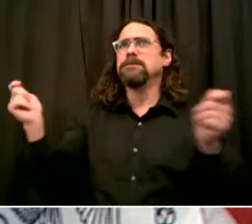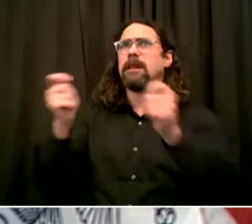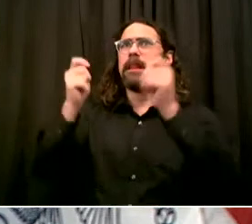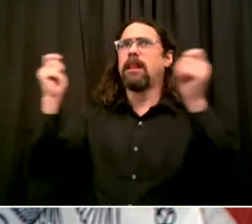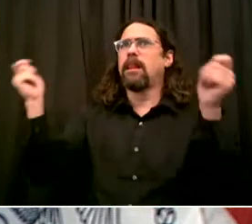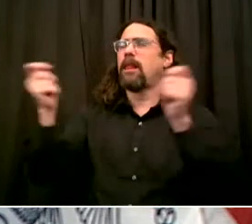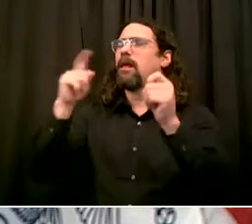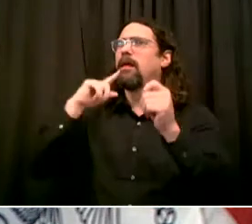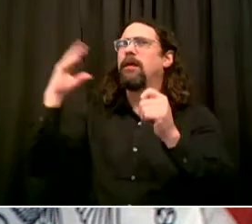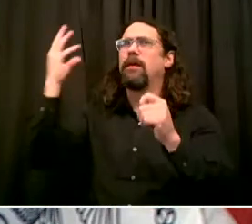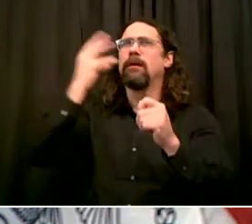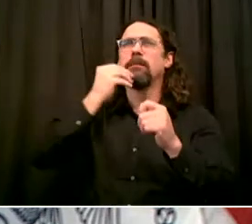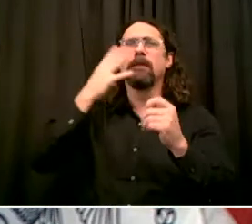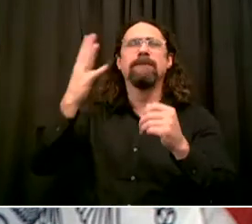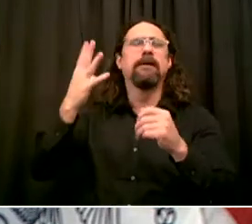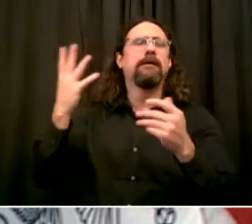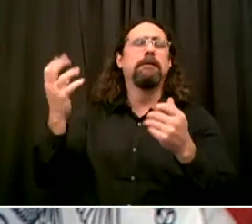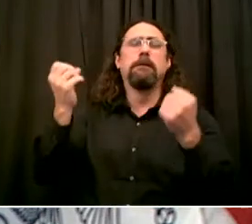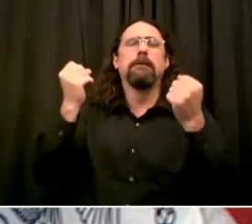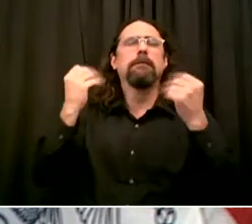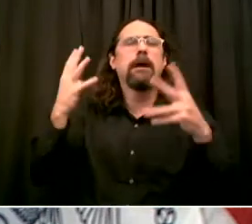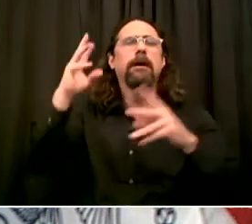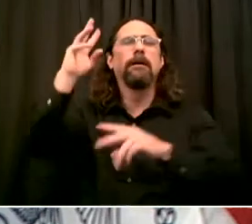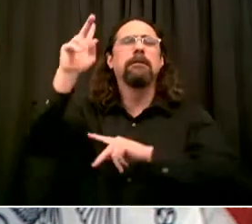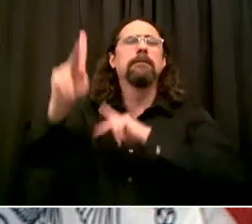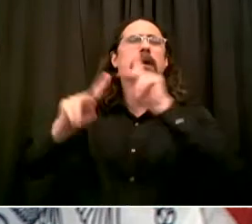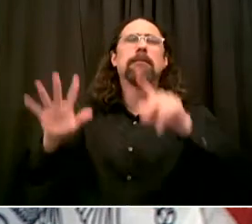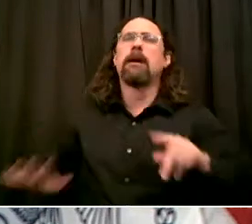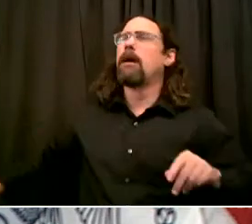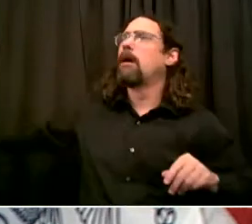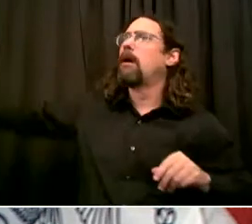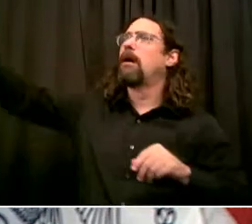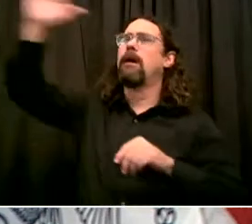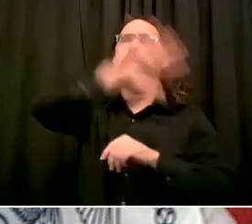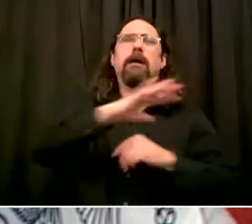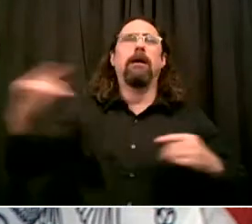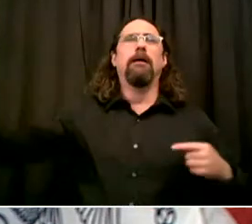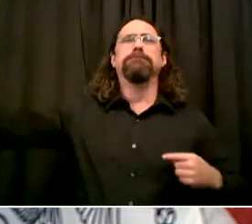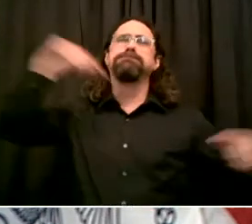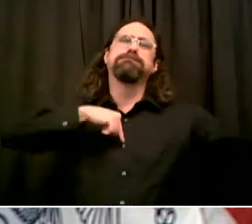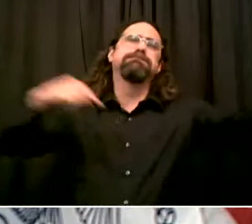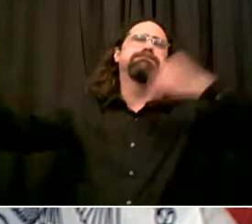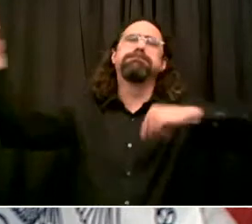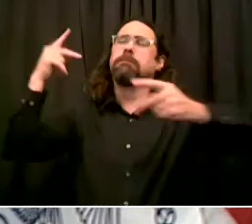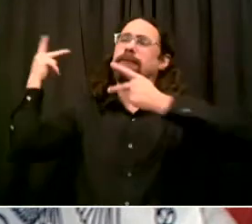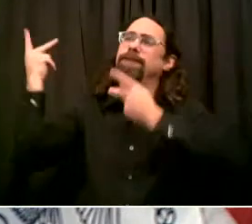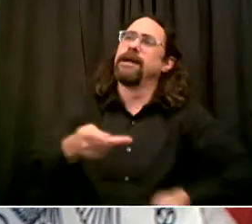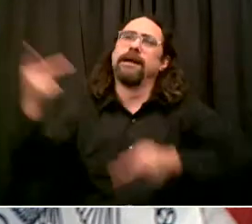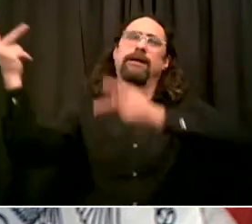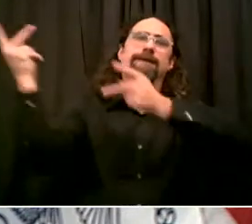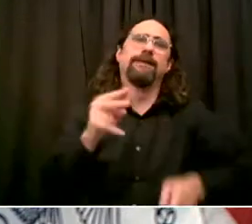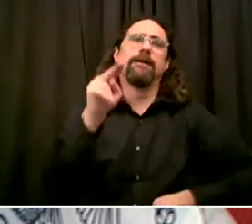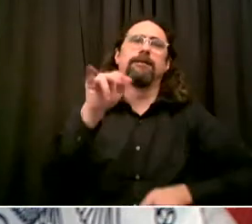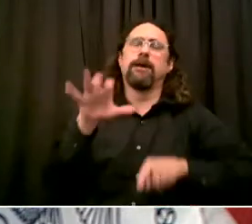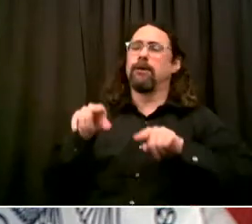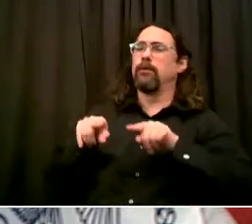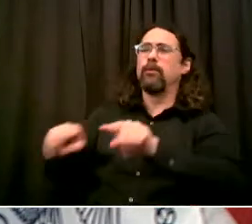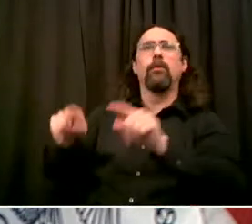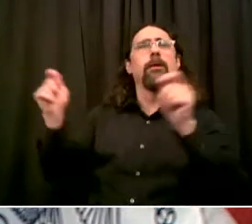TO BE A PARART OF IT IN A NORMAL EURO AND WE ALL L TRAVEL AROUND TO SEE FAALMIY Y